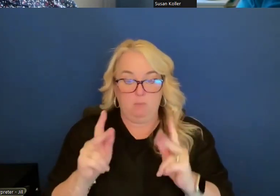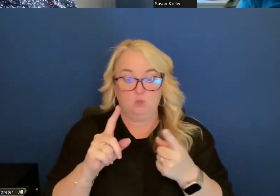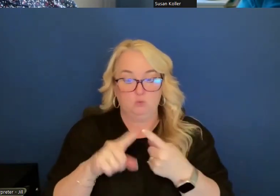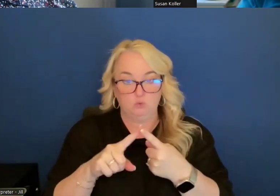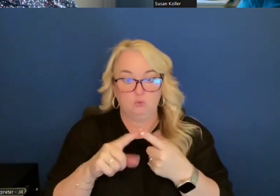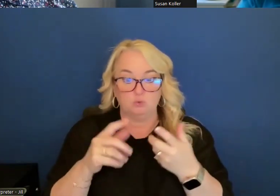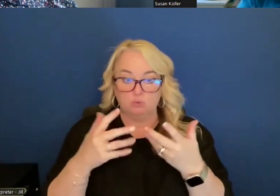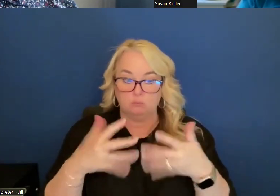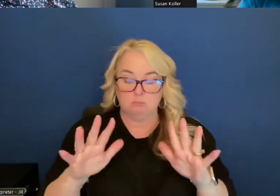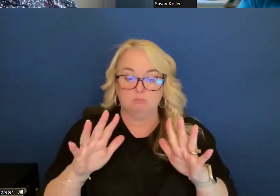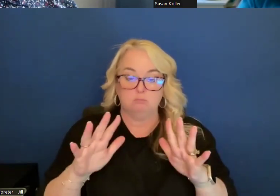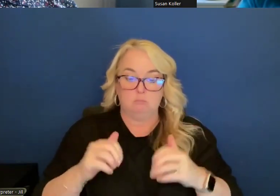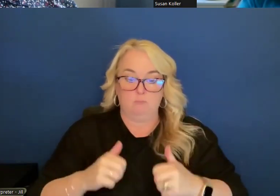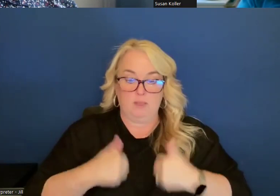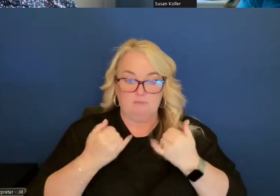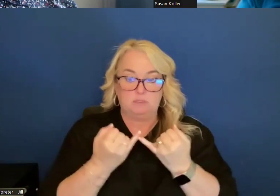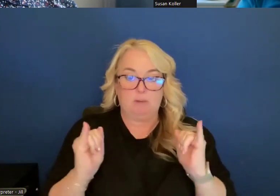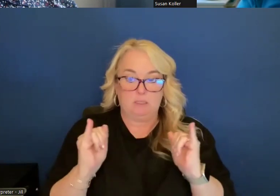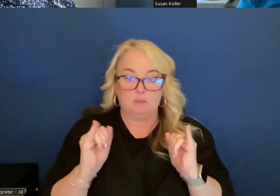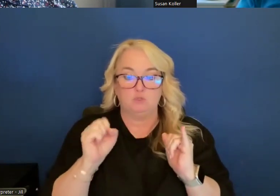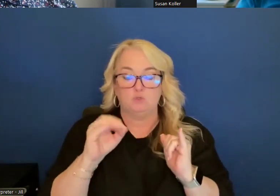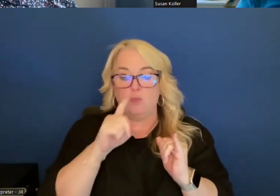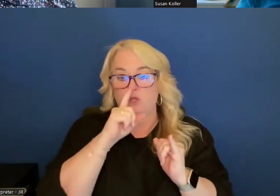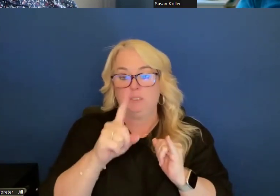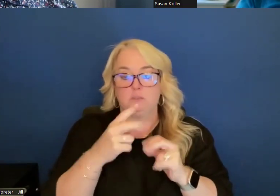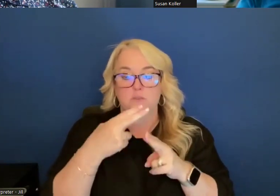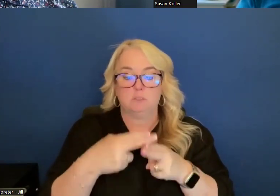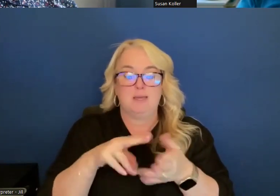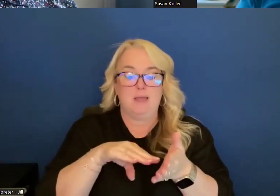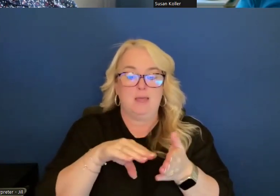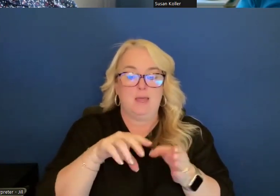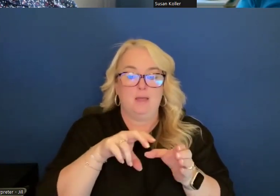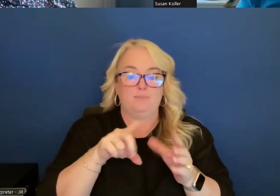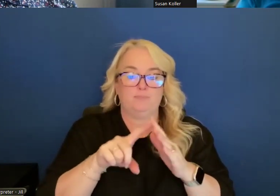there's such a thing as an "exit waiver." There are certain